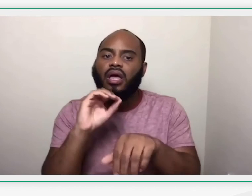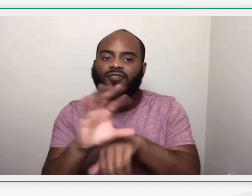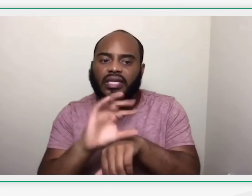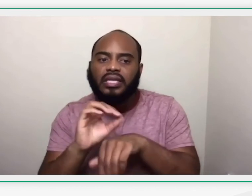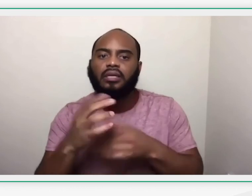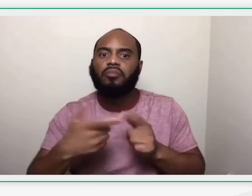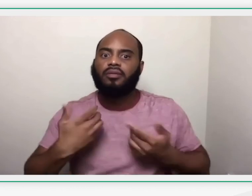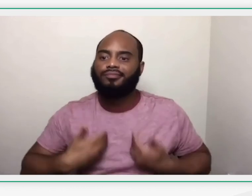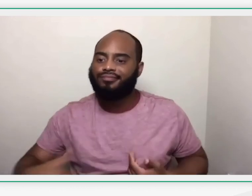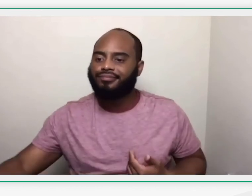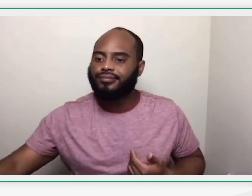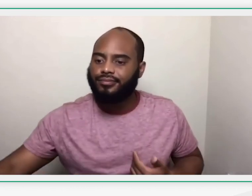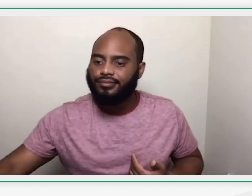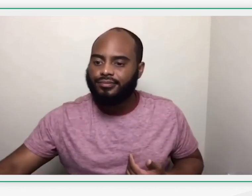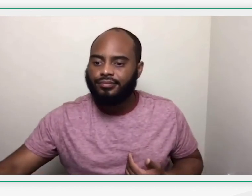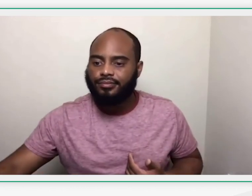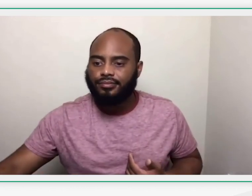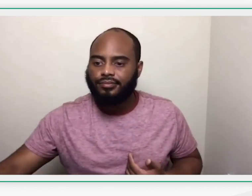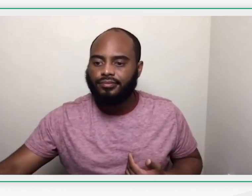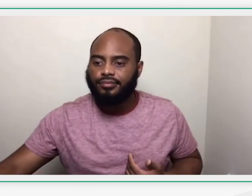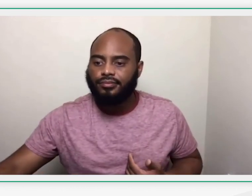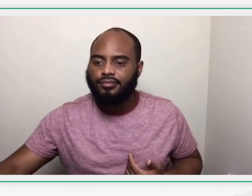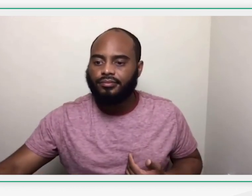Folks, you can receive advice from myself.